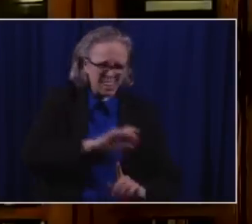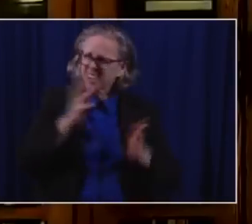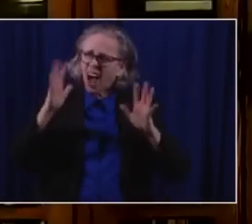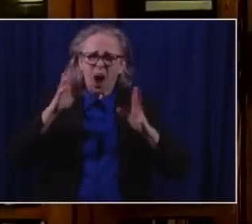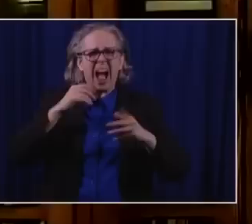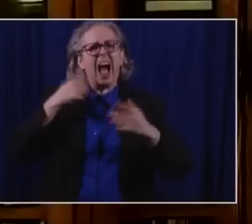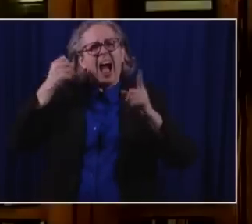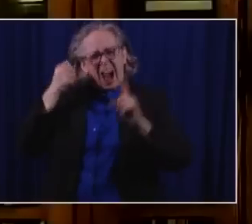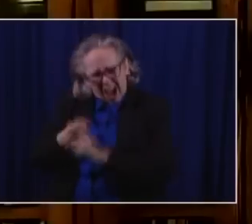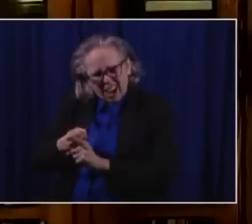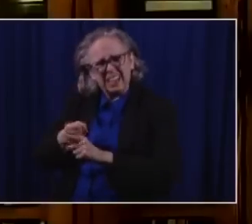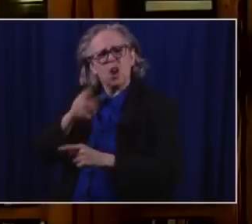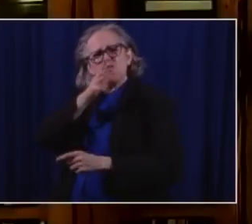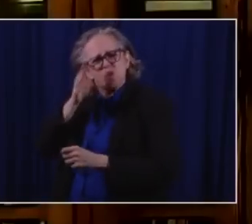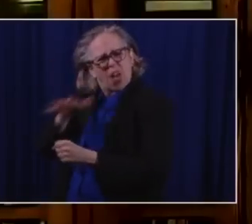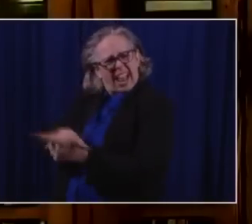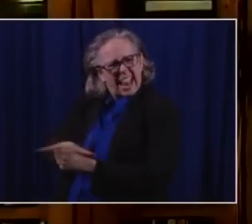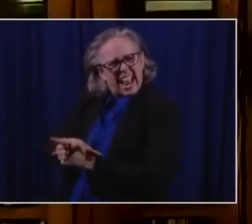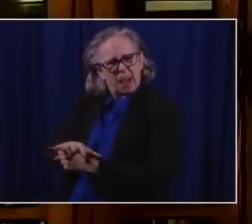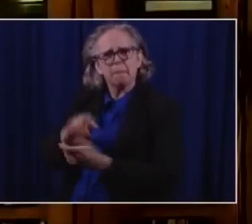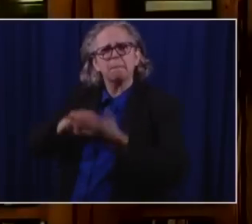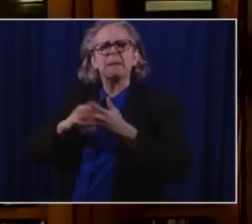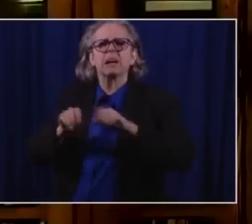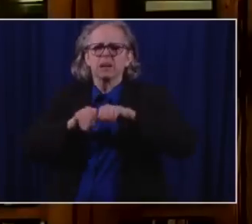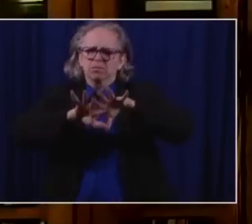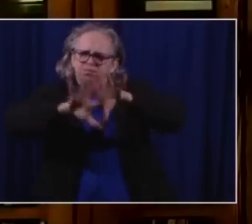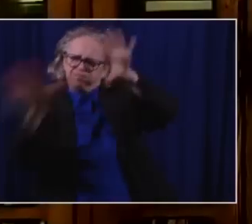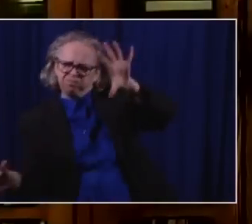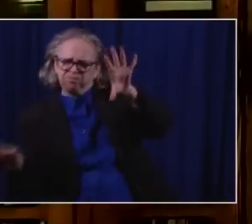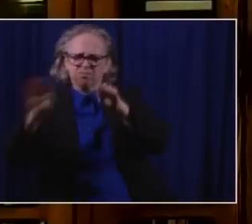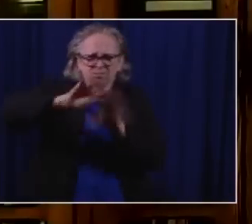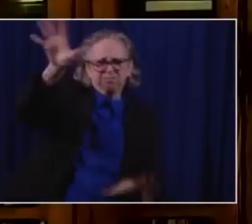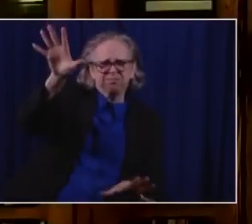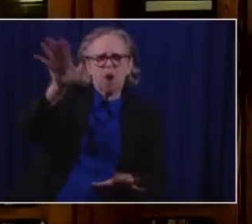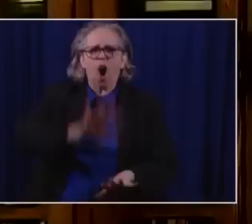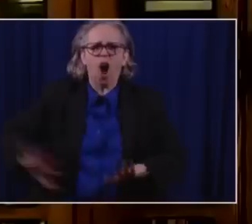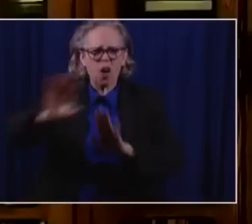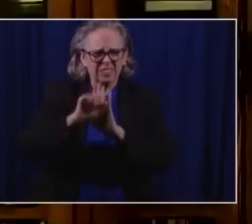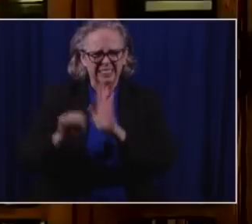region 7 a are there because of covid. This is not something Columbus Cincinnati and Cleveland problem, it's a problem throughout the state